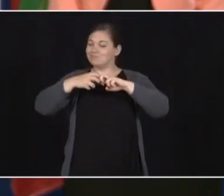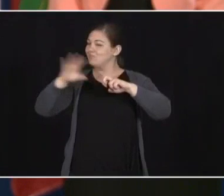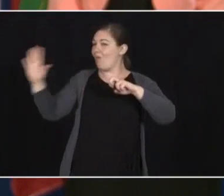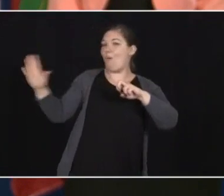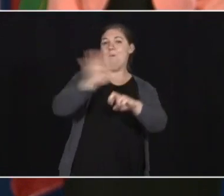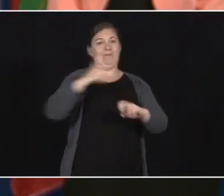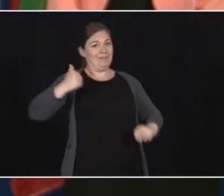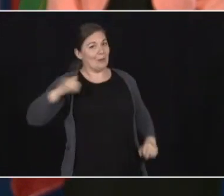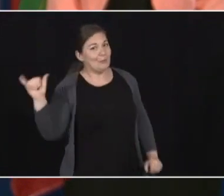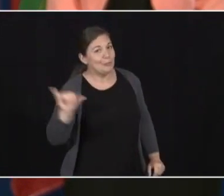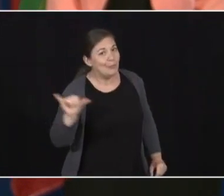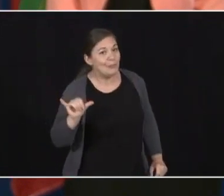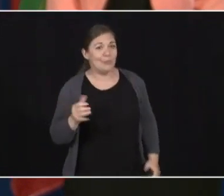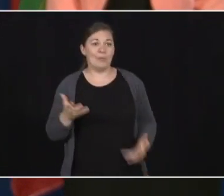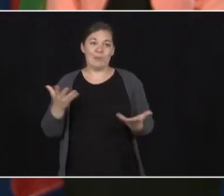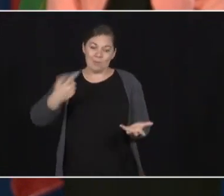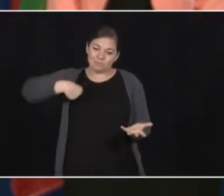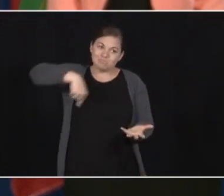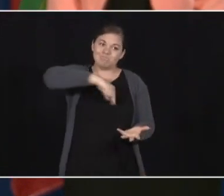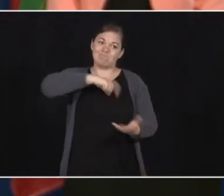who cannot protect themselves.